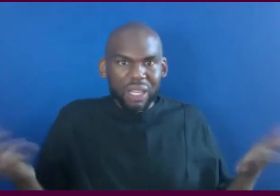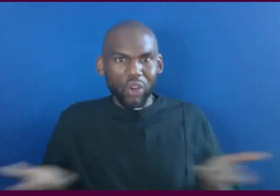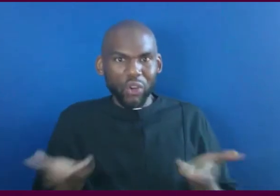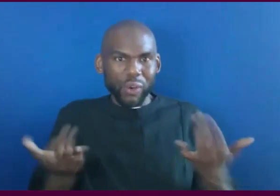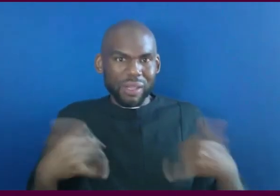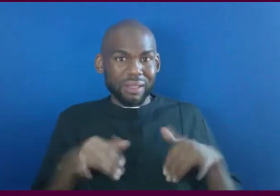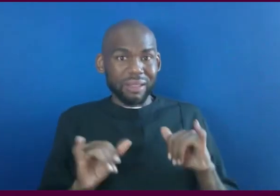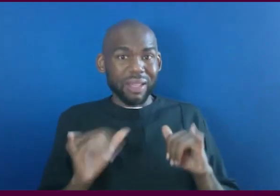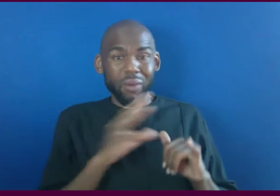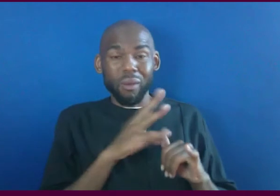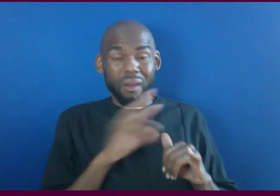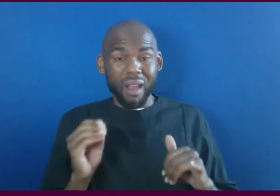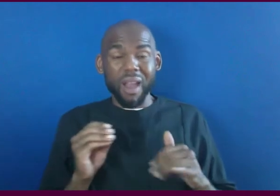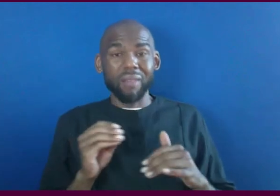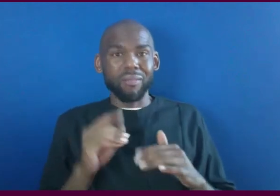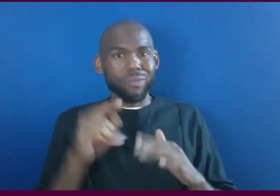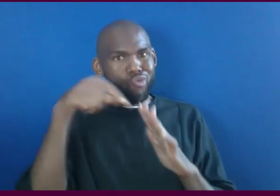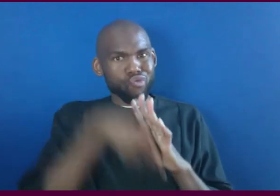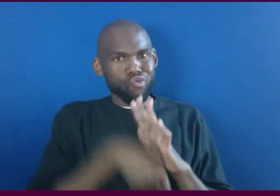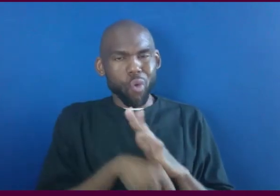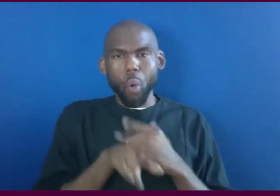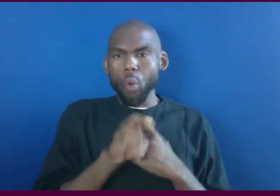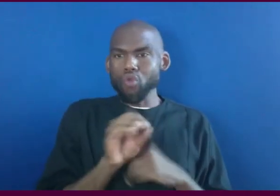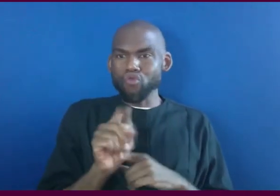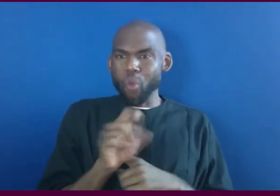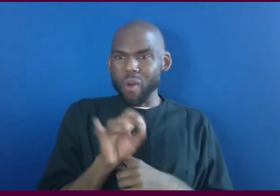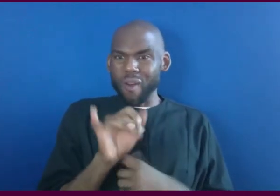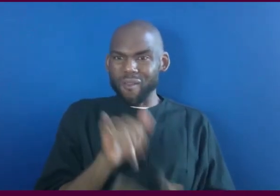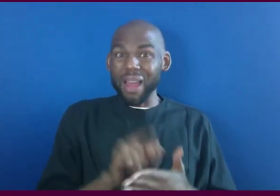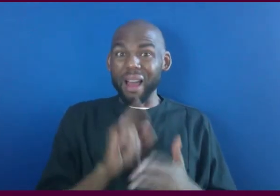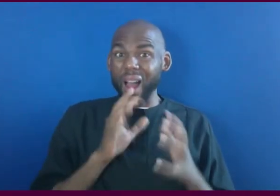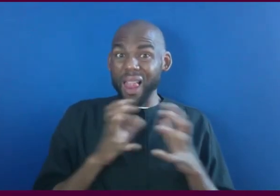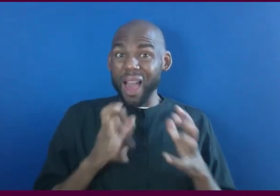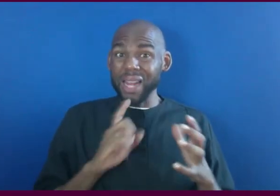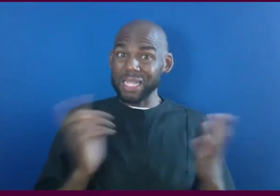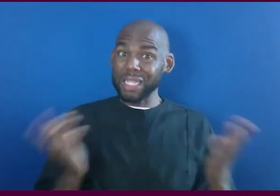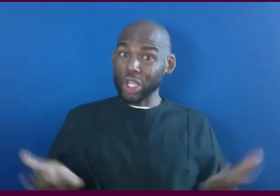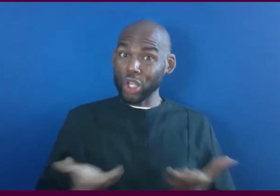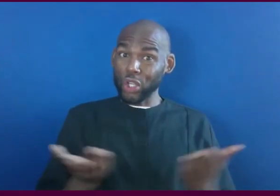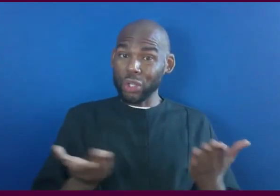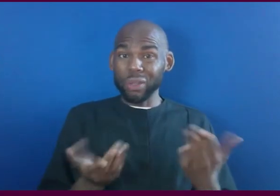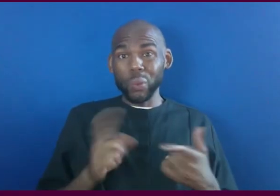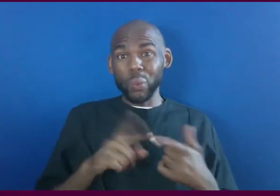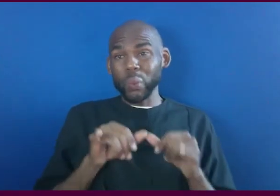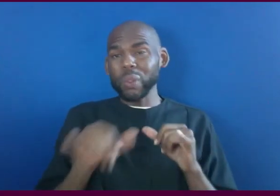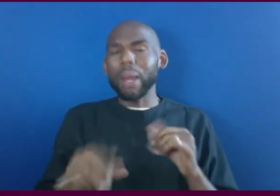And the vestiges of it is still very much here to stay and yeah, like one system cannot